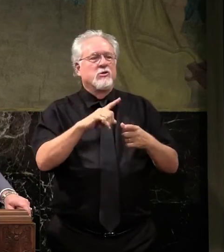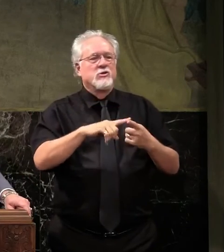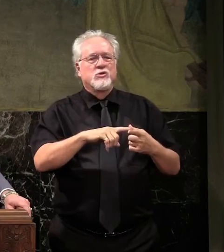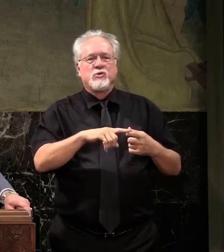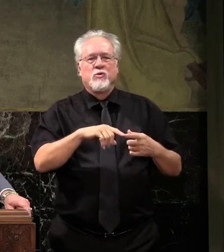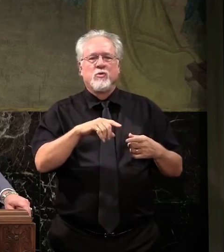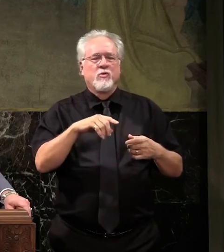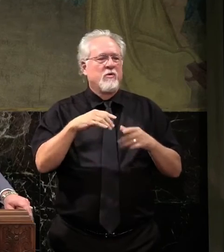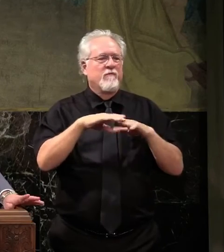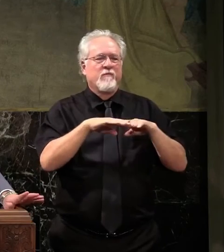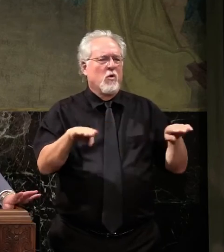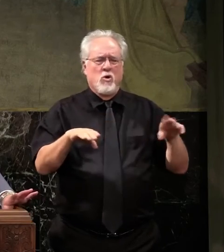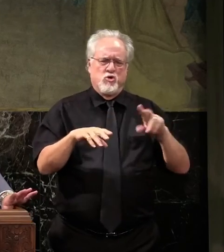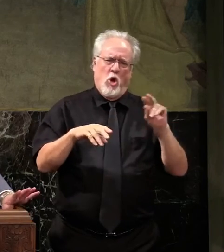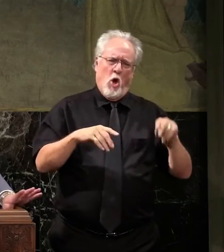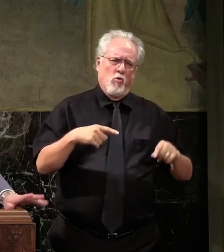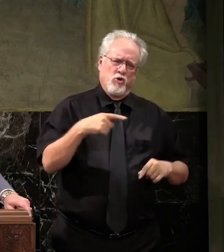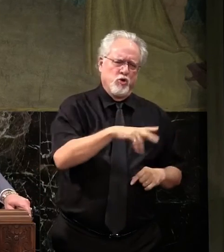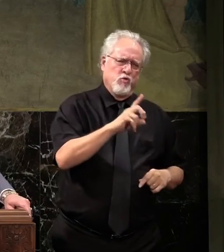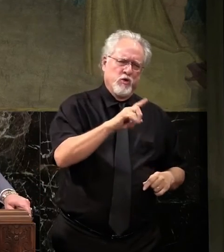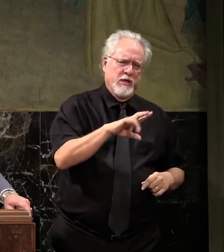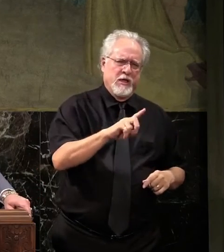way around and we've done our business and you haven't.